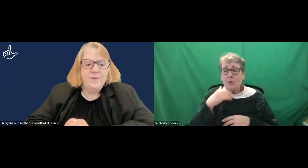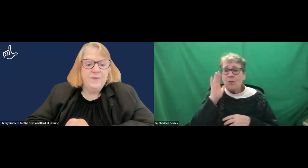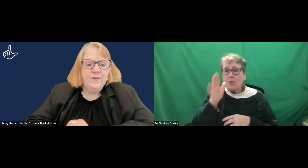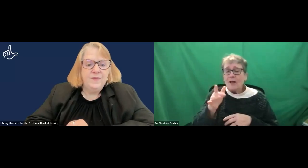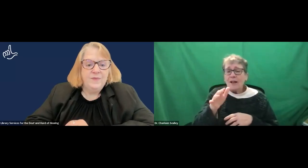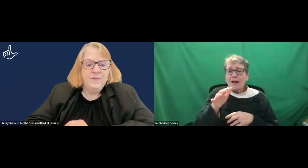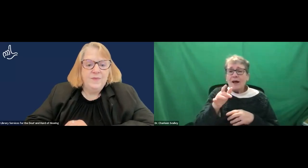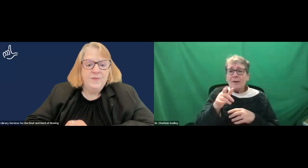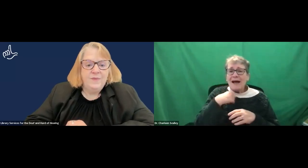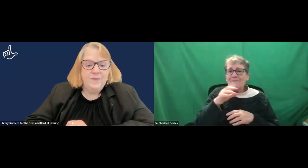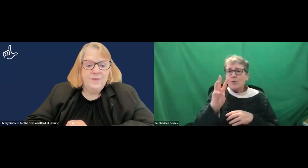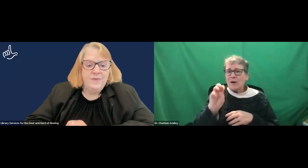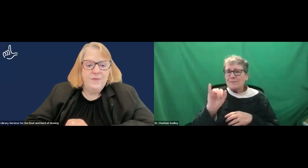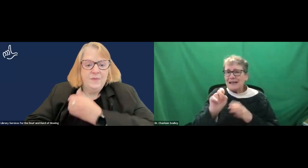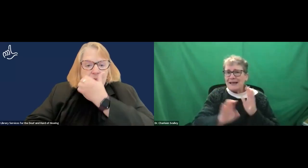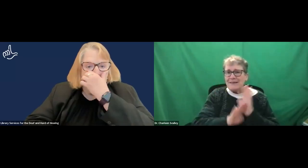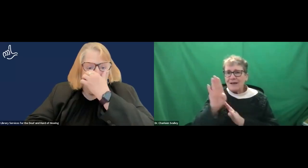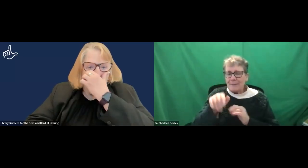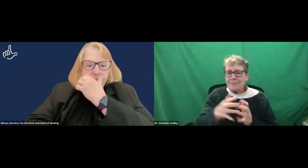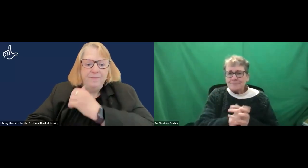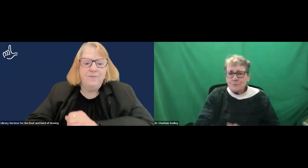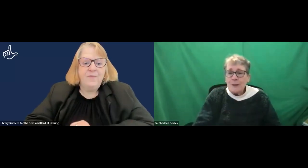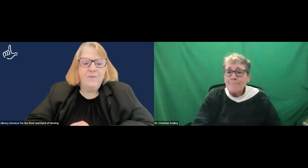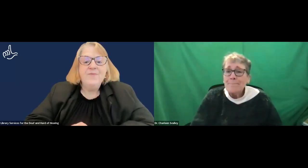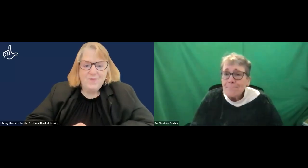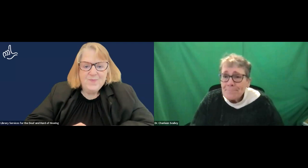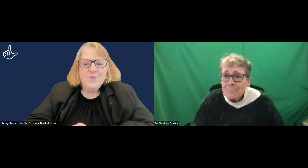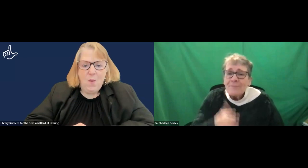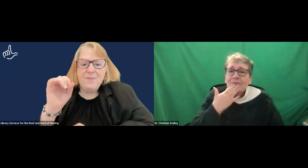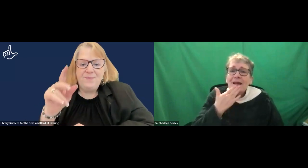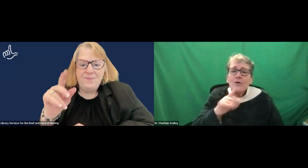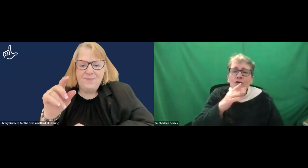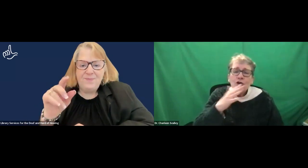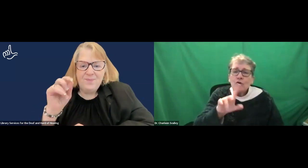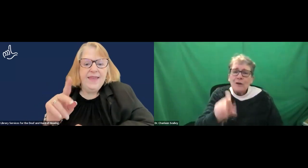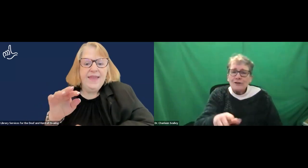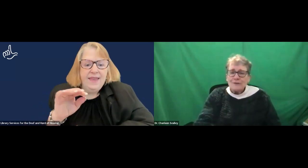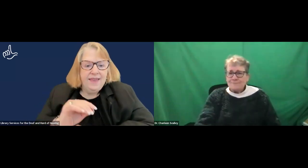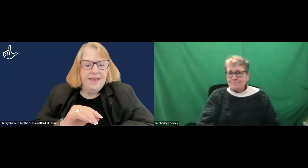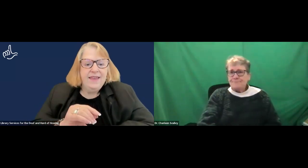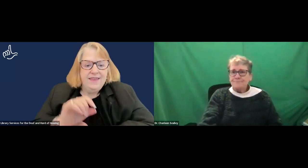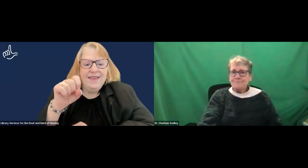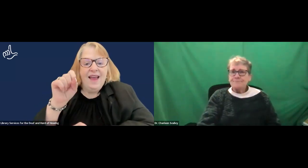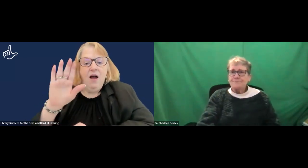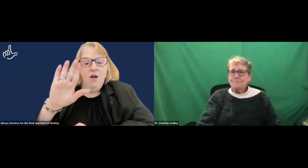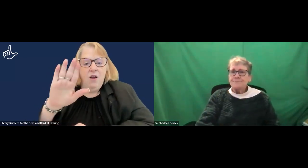to share my email. But again, in the next few months, after I develop that website,